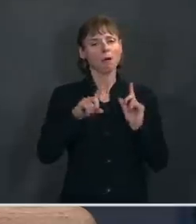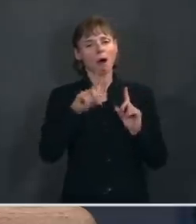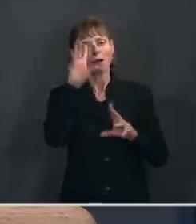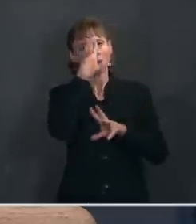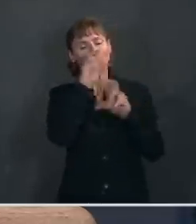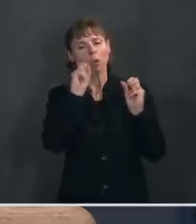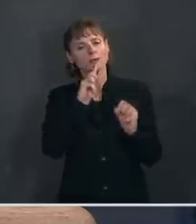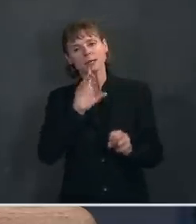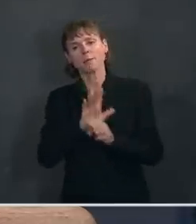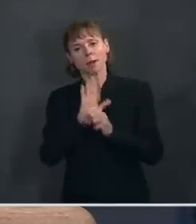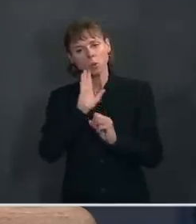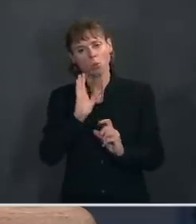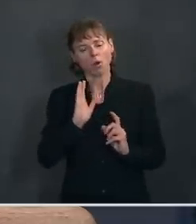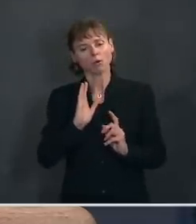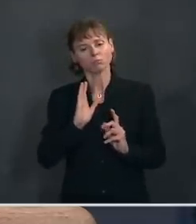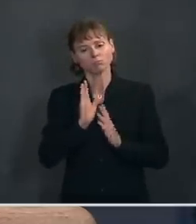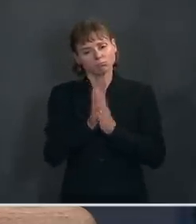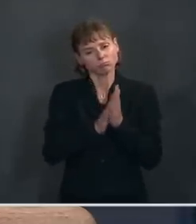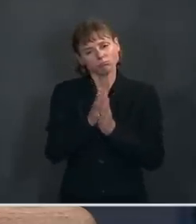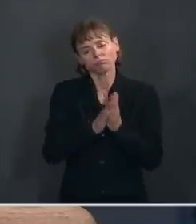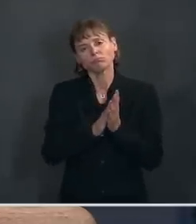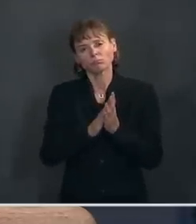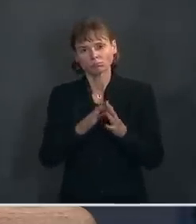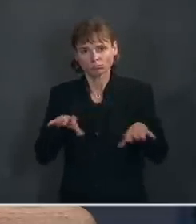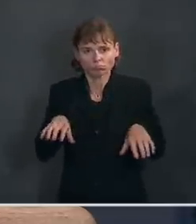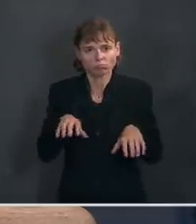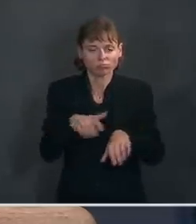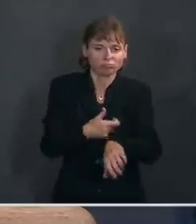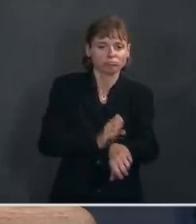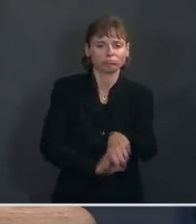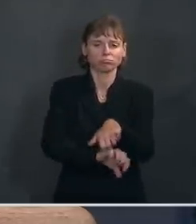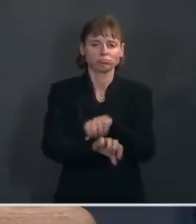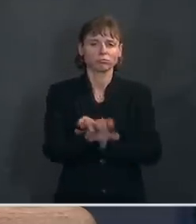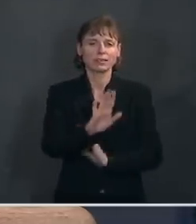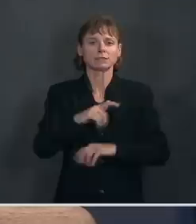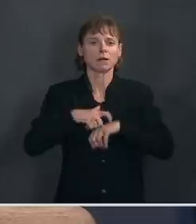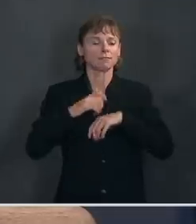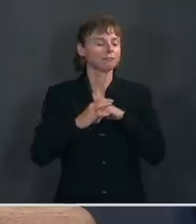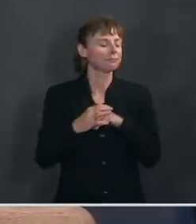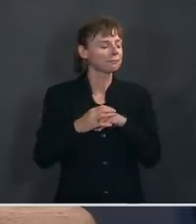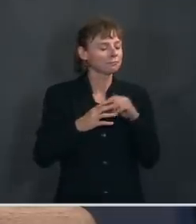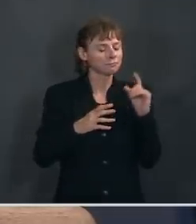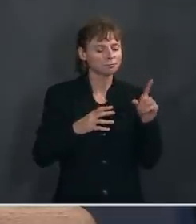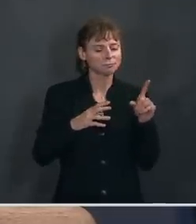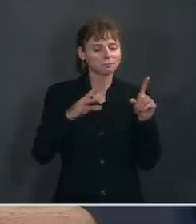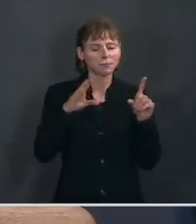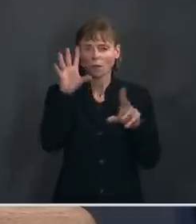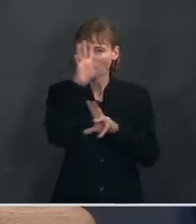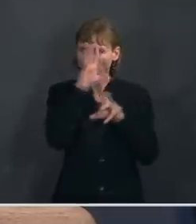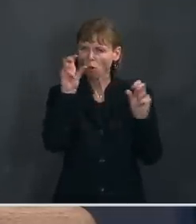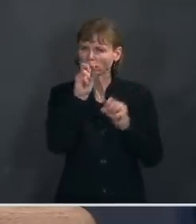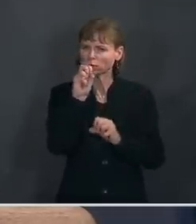The Press: Thank you. Ms. Psaki: Go ahead. The Press: Another housekeeping, related to the Capitol. Does the President or anyone else here